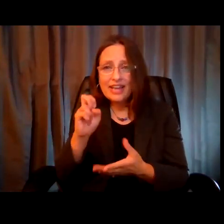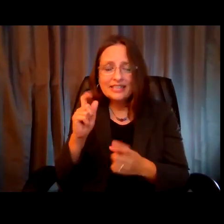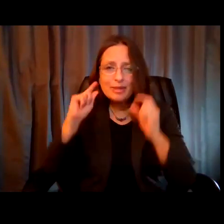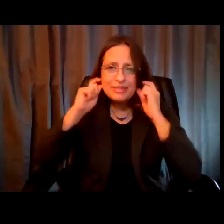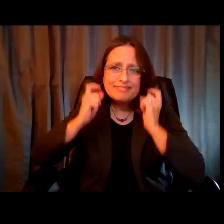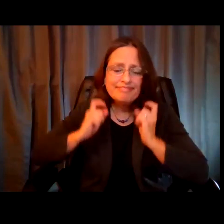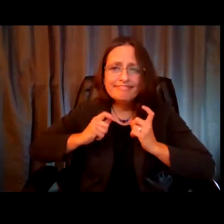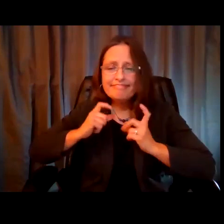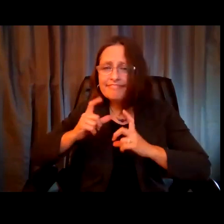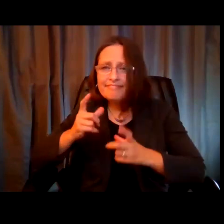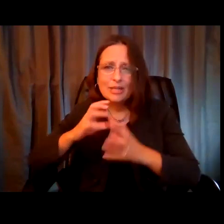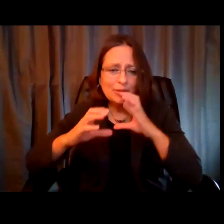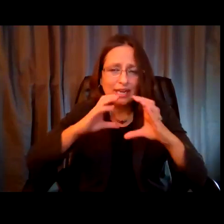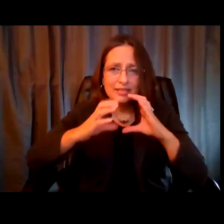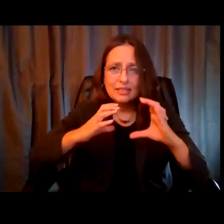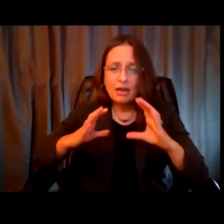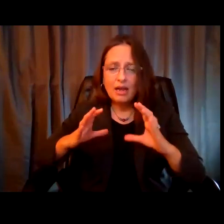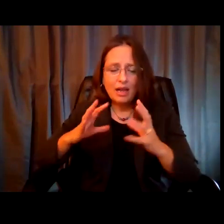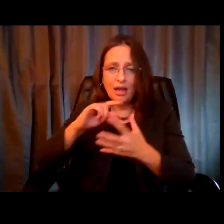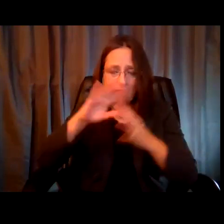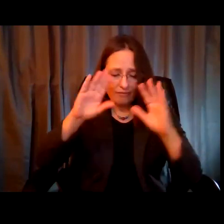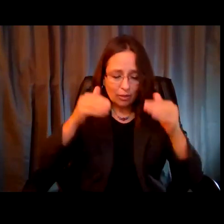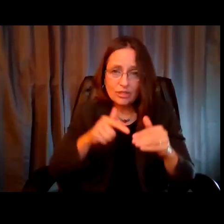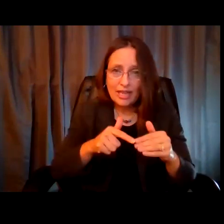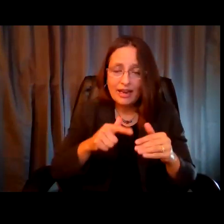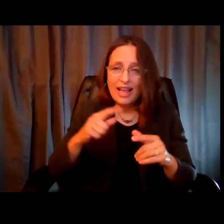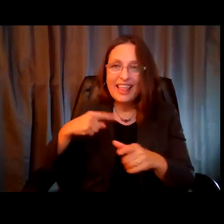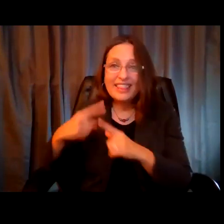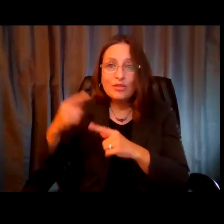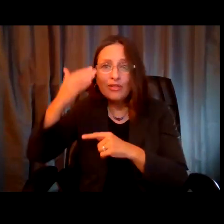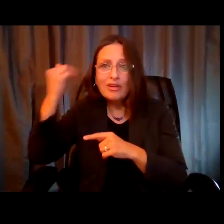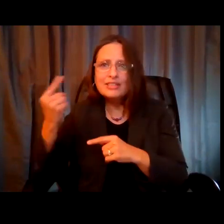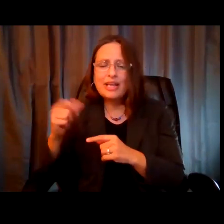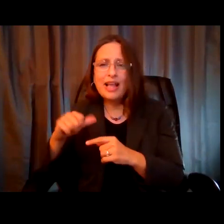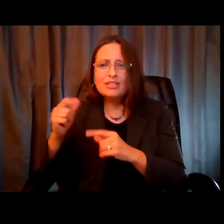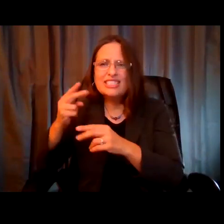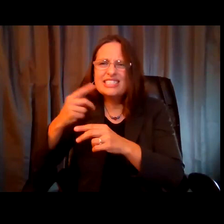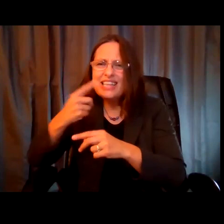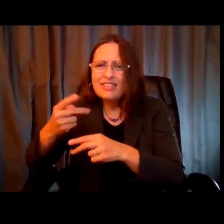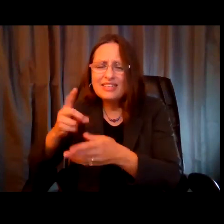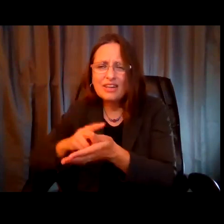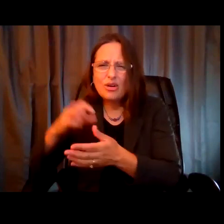it gives you the opportunity to connect, shows empathy and kind nice, and understanding that